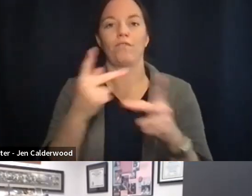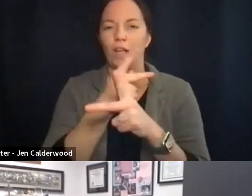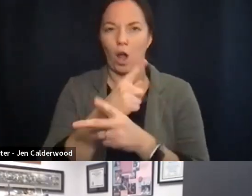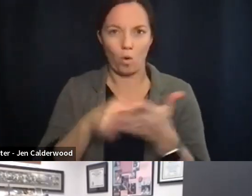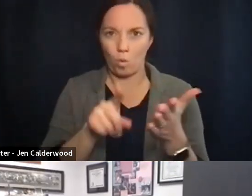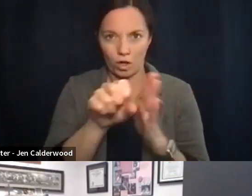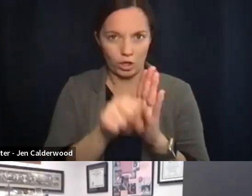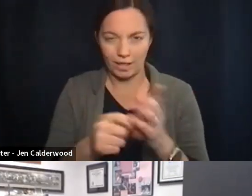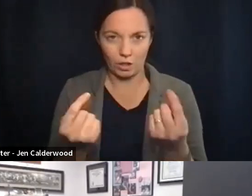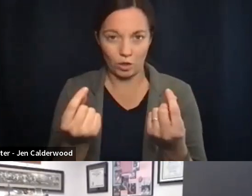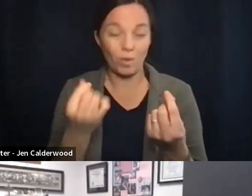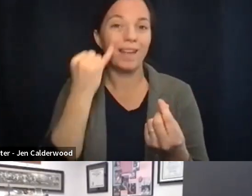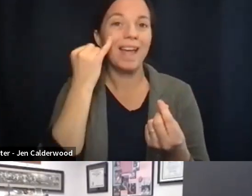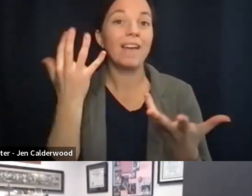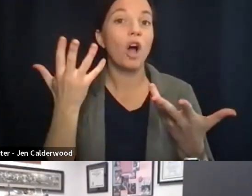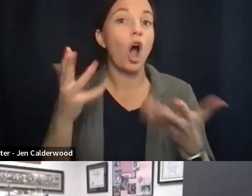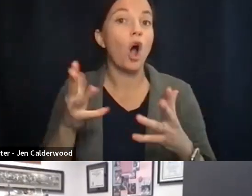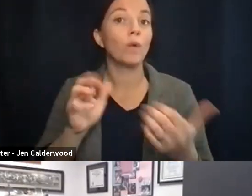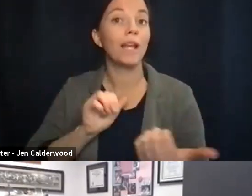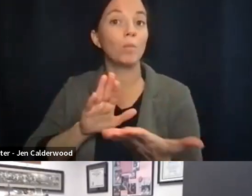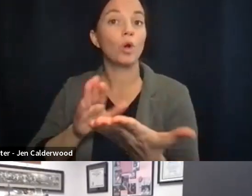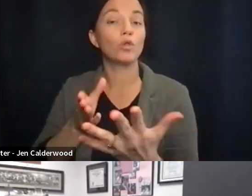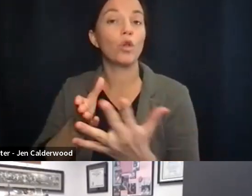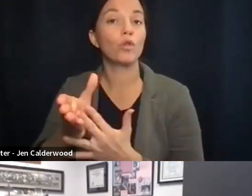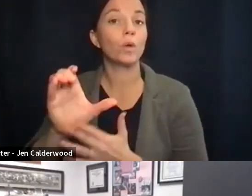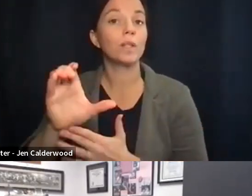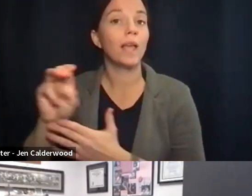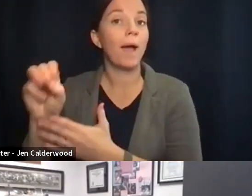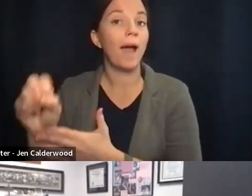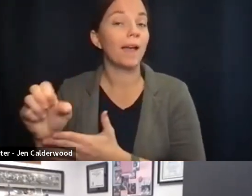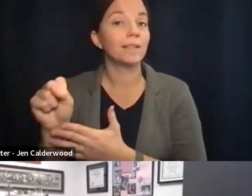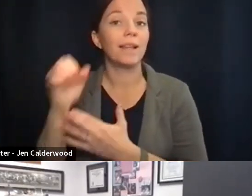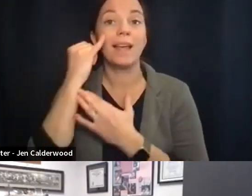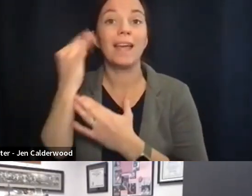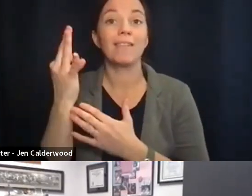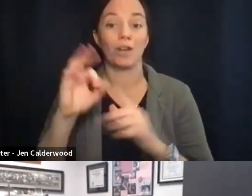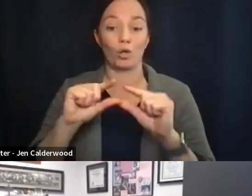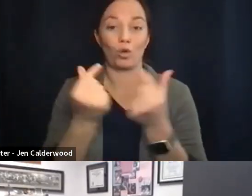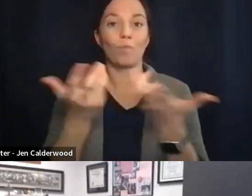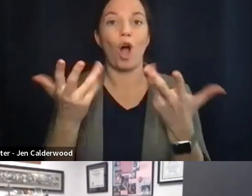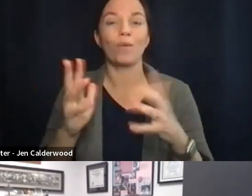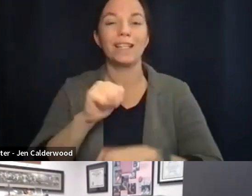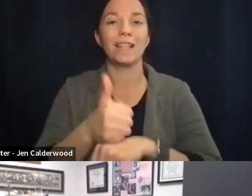If they've already been approached by Cms. If there's a group already together.